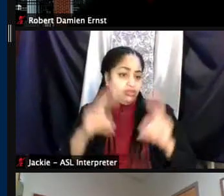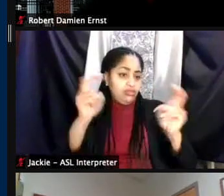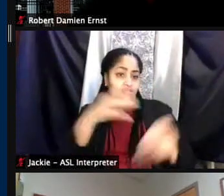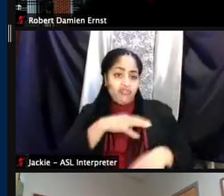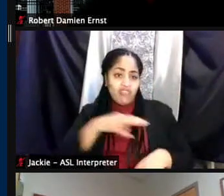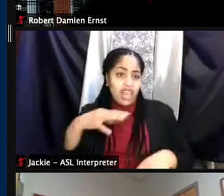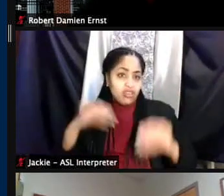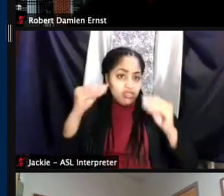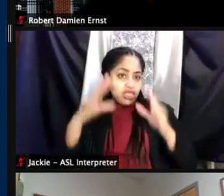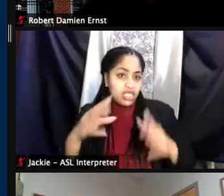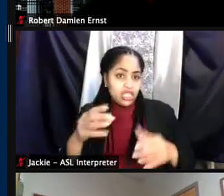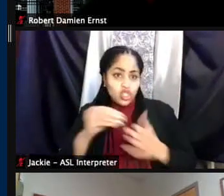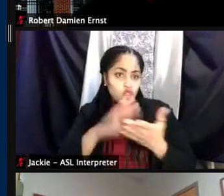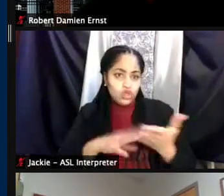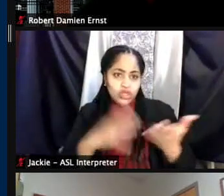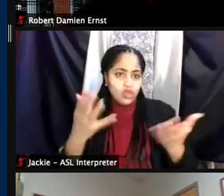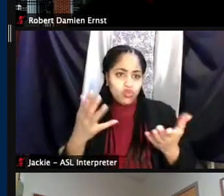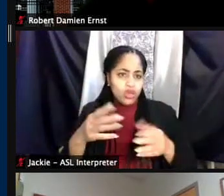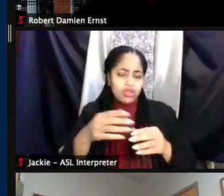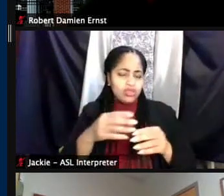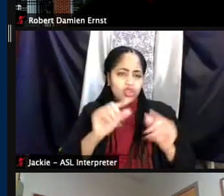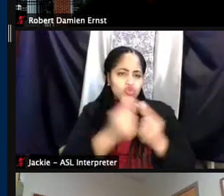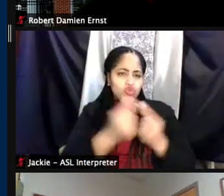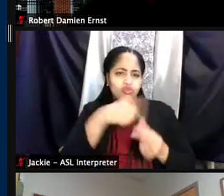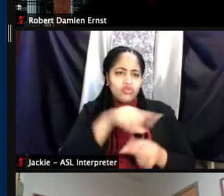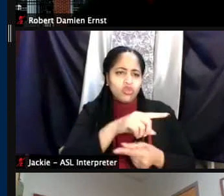What vaccination phase group will graduate students fall under?